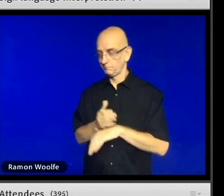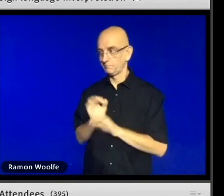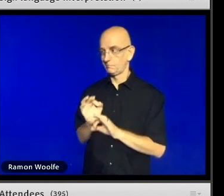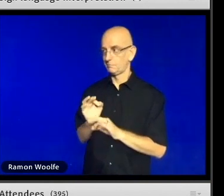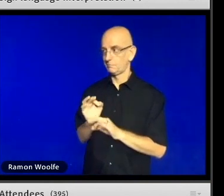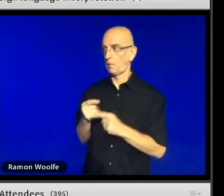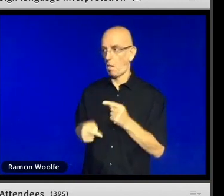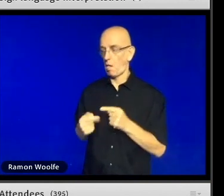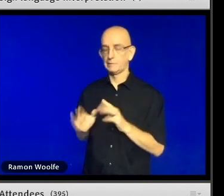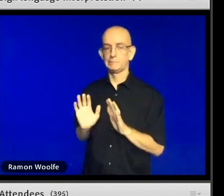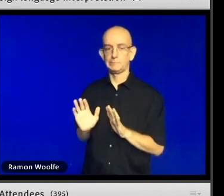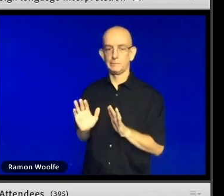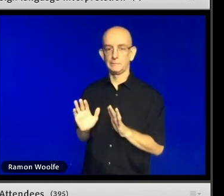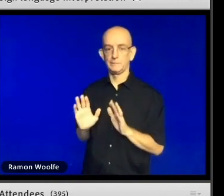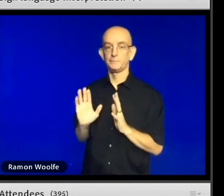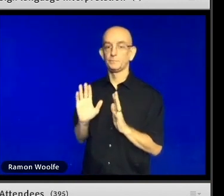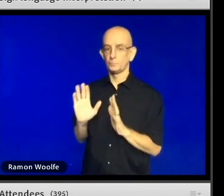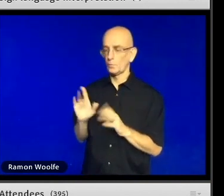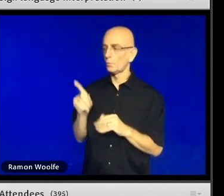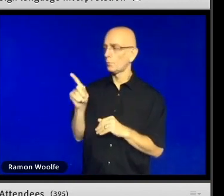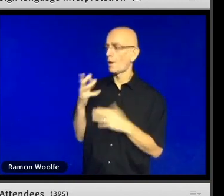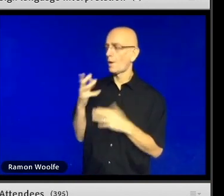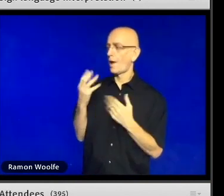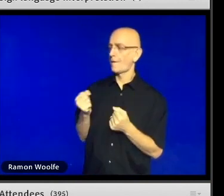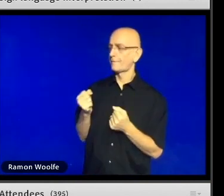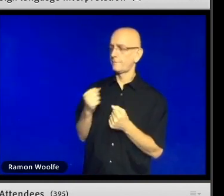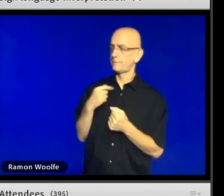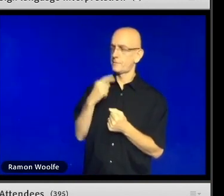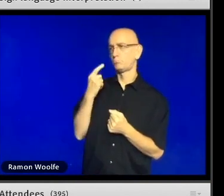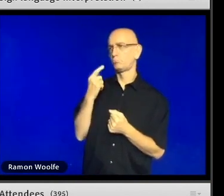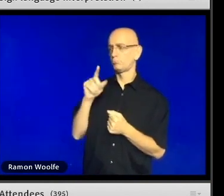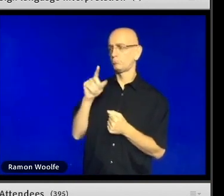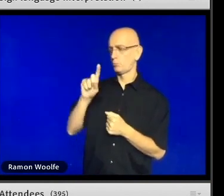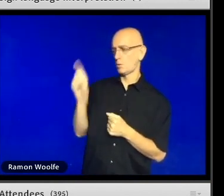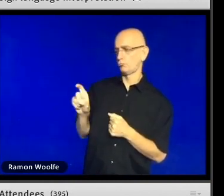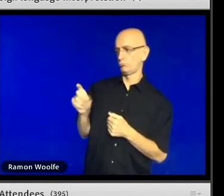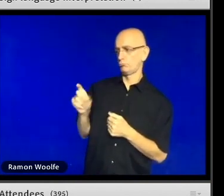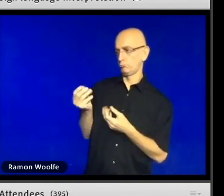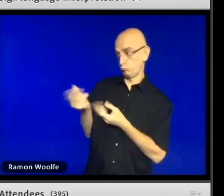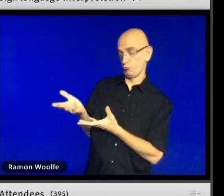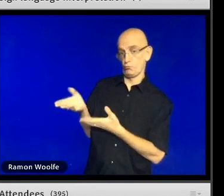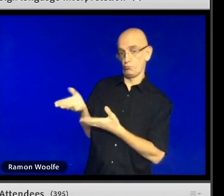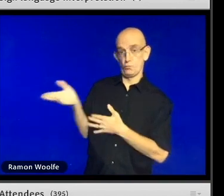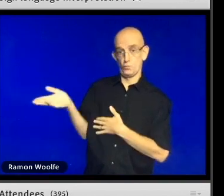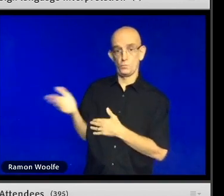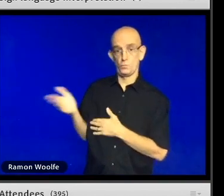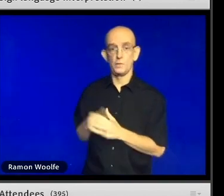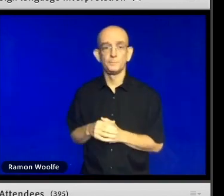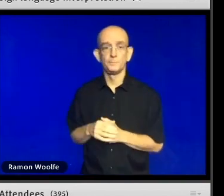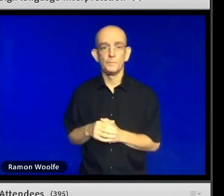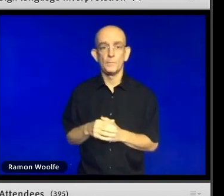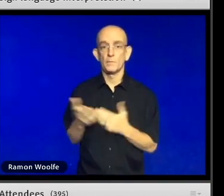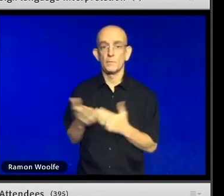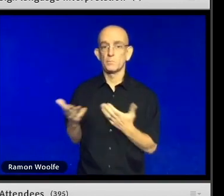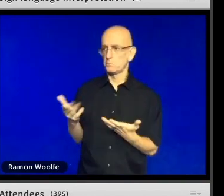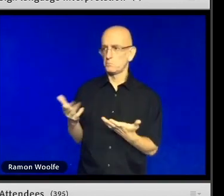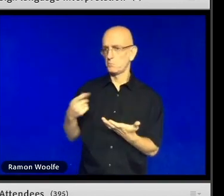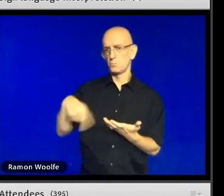We'll now go on to another example on inclusive information and communication. This time from